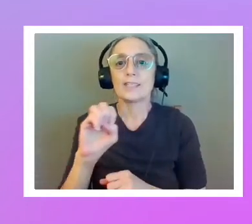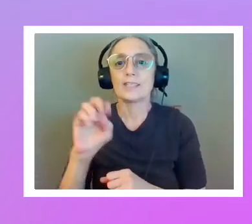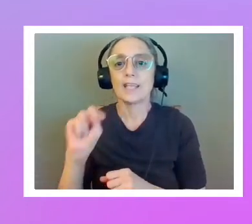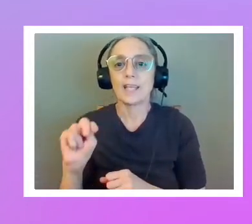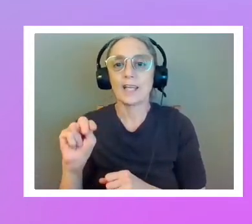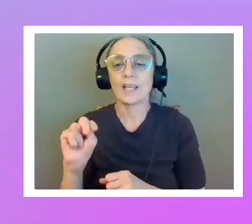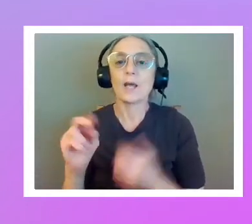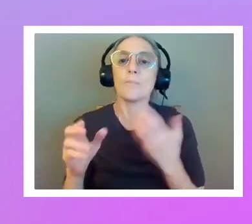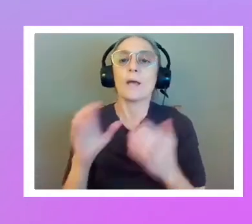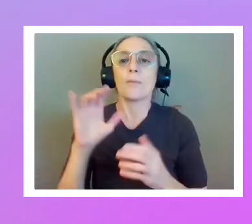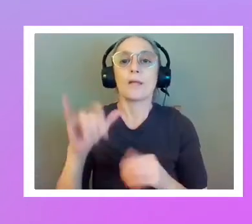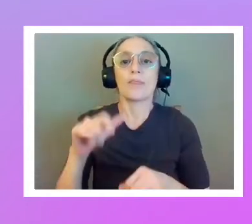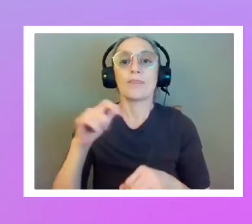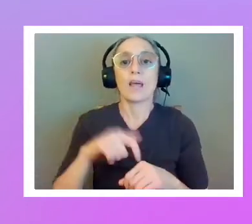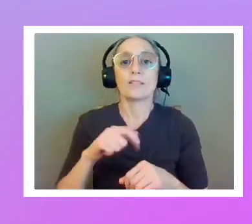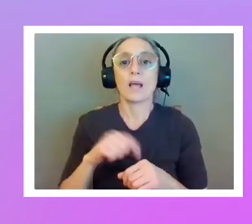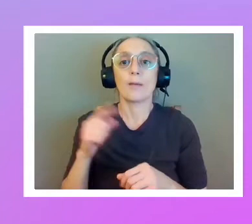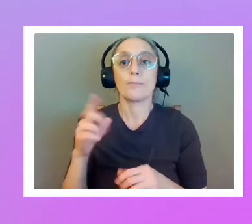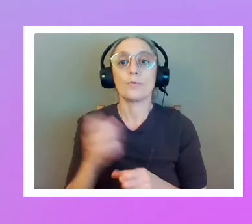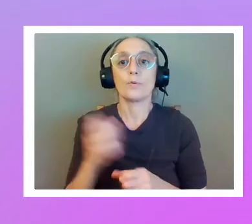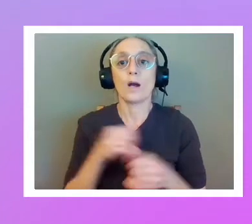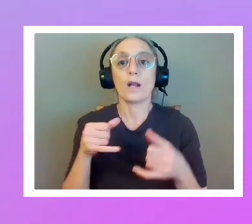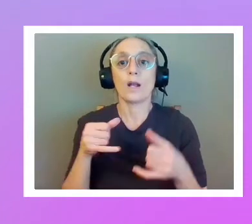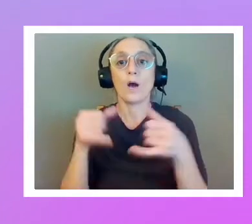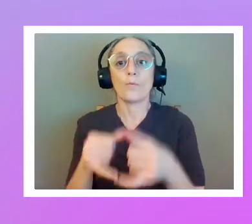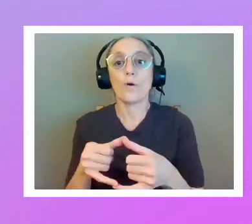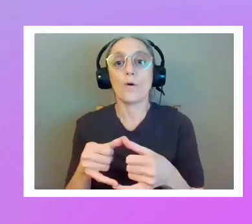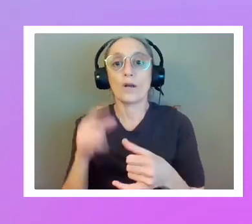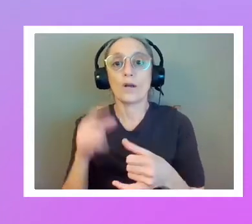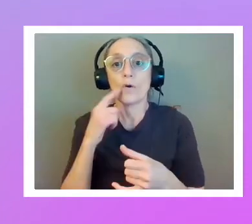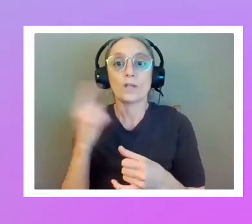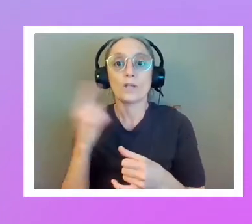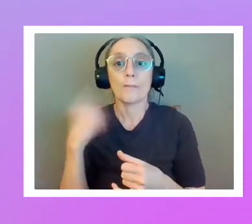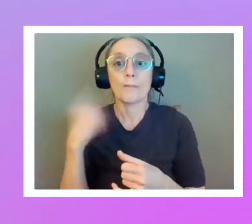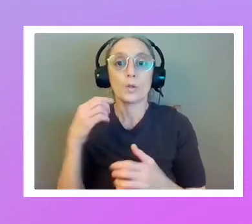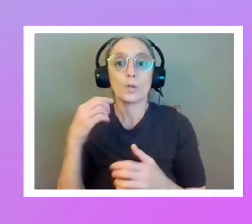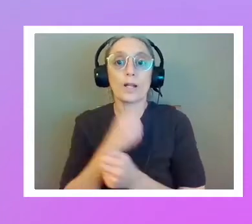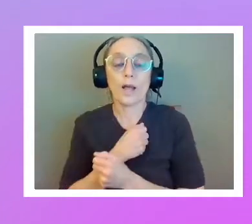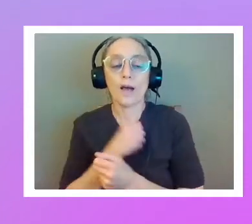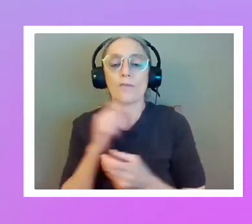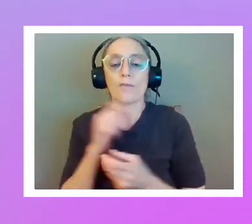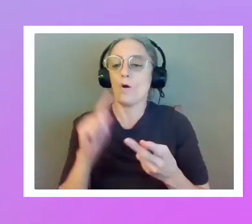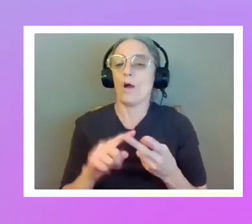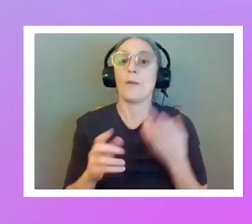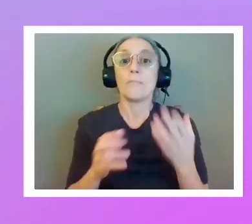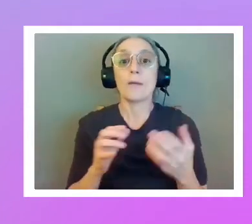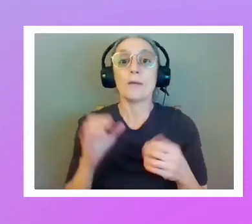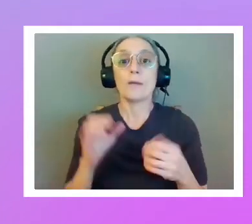for something that you were really passionate about. Or maybe it was that time you made the winning shot